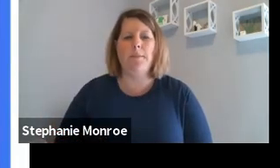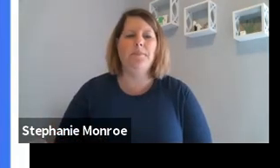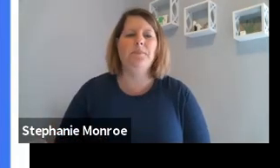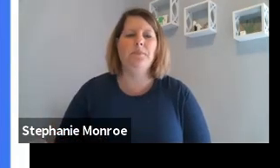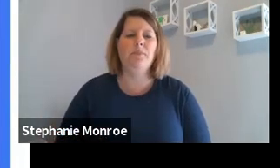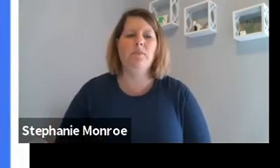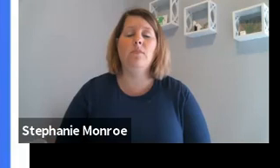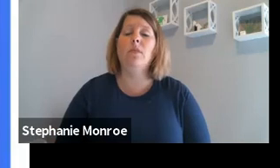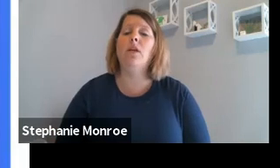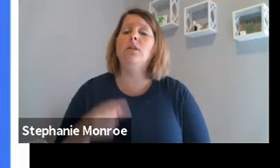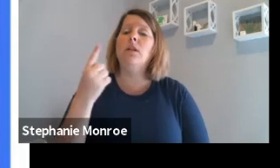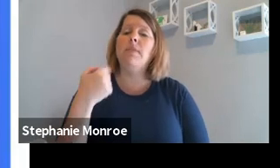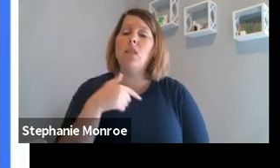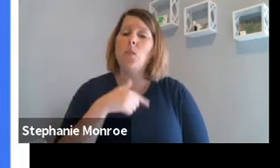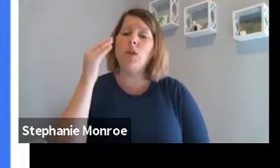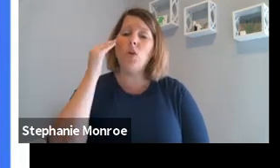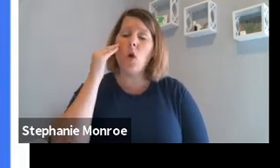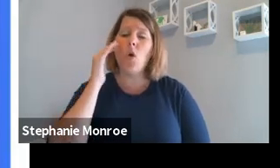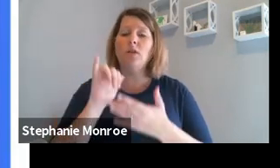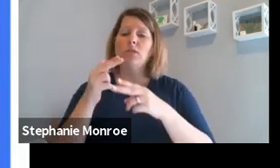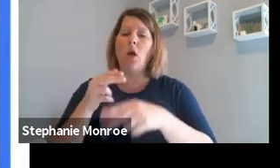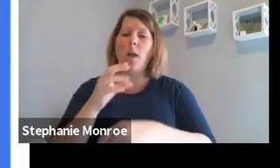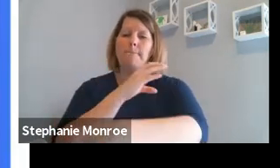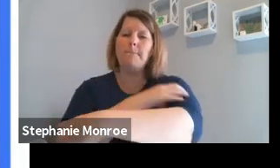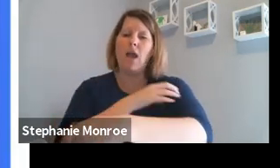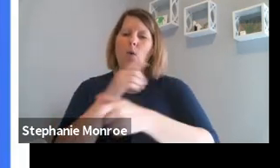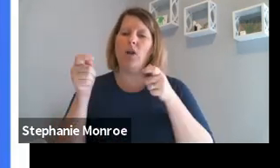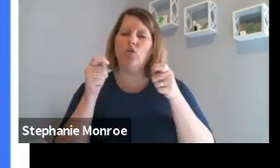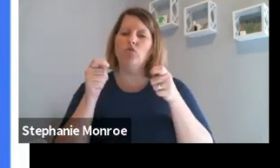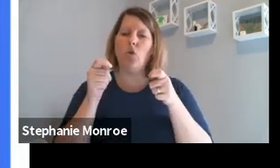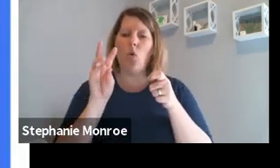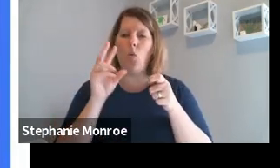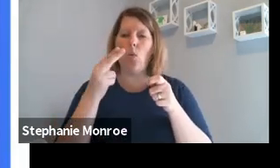as the power and control wheel. The power and control wheel has eight different components,